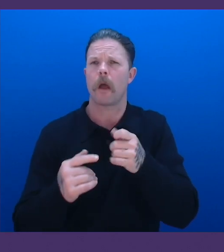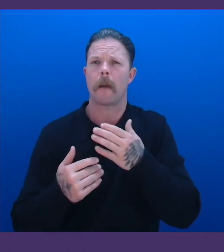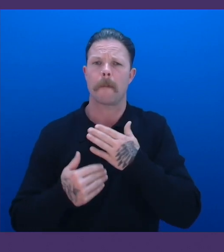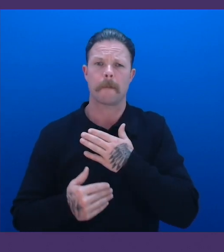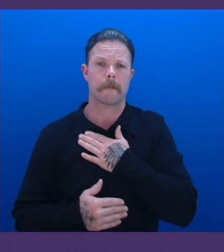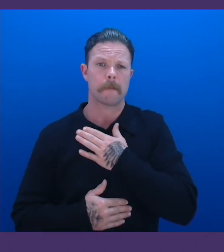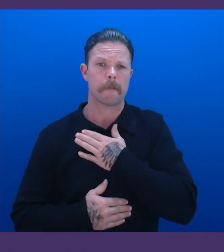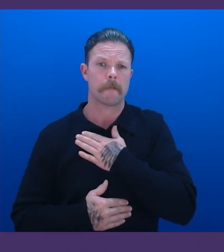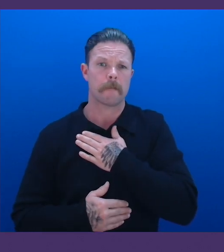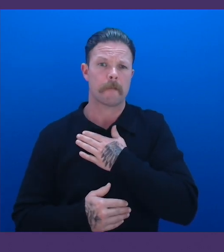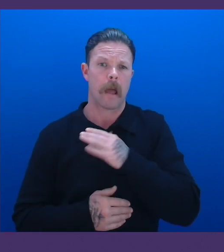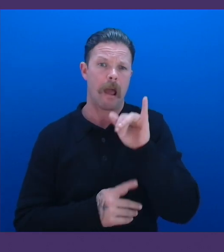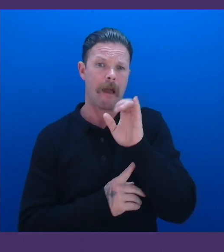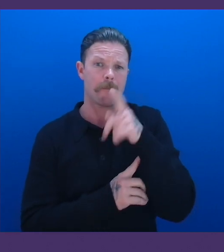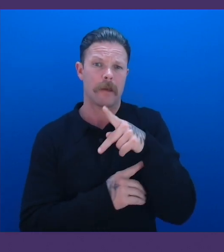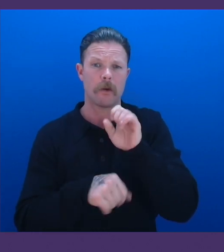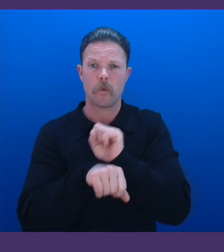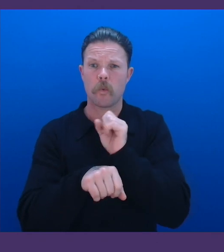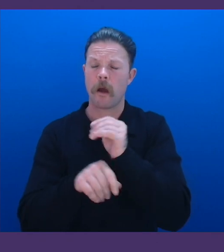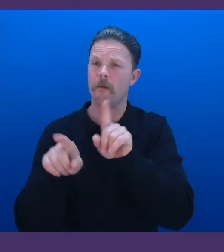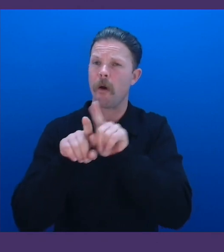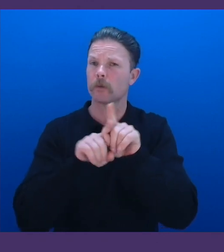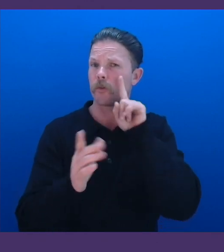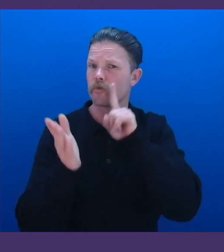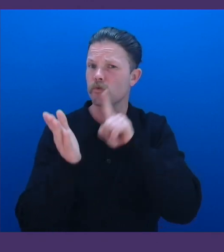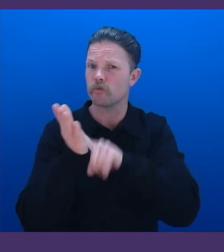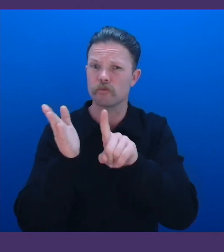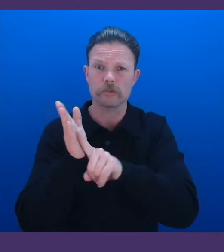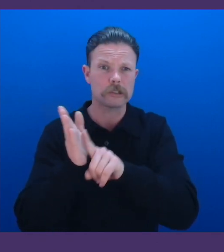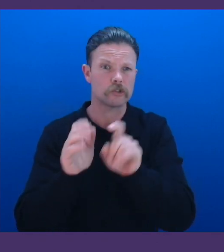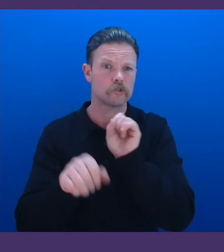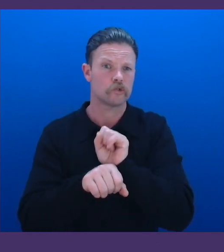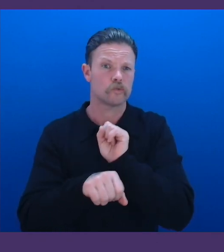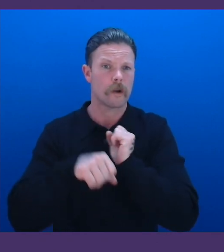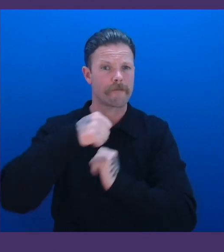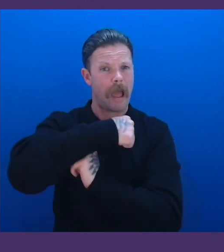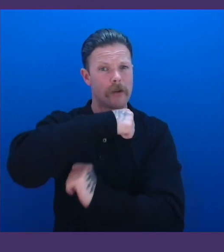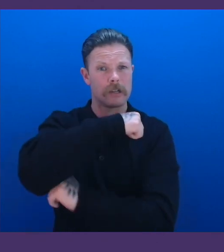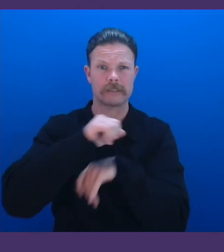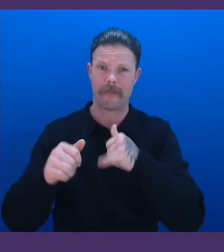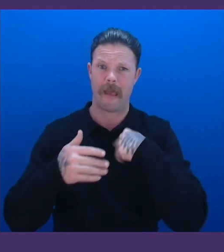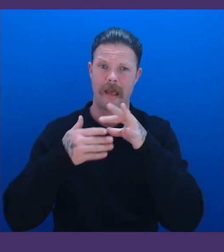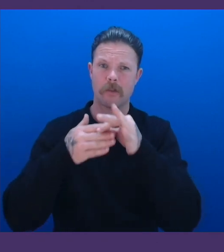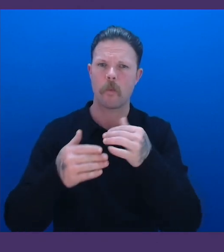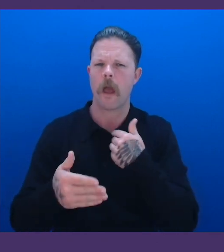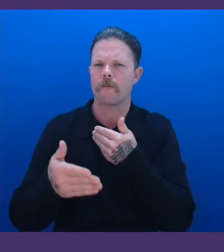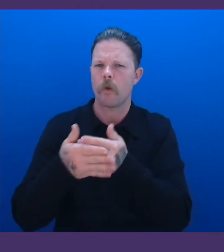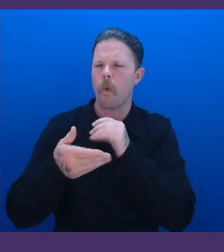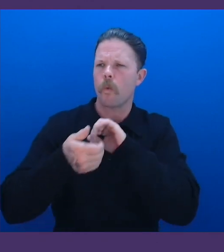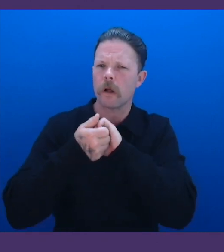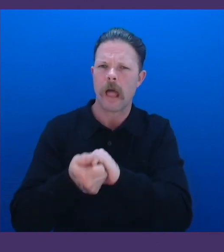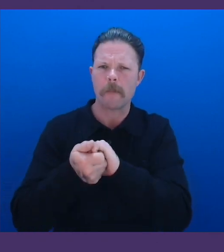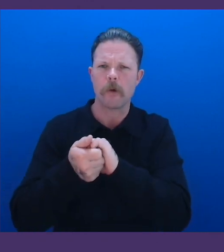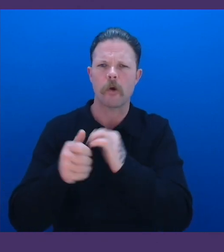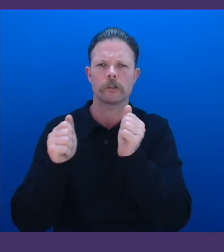in the research foundation that I lead. We have a very close collaboration with end use organizations. So, we are doing research projects,